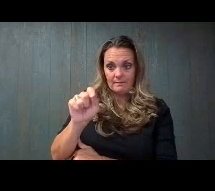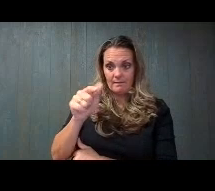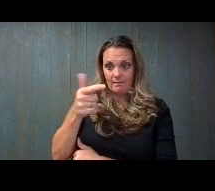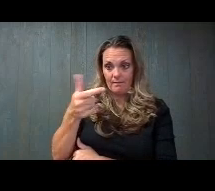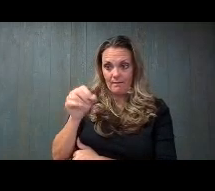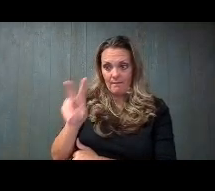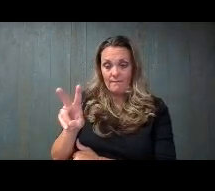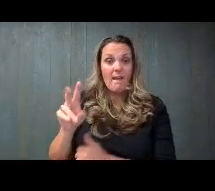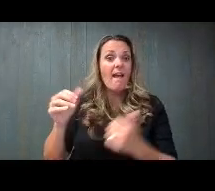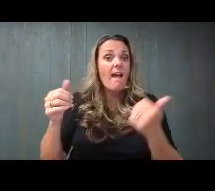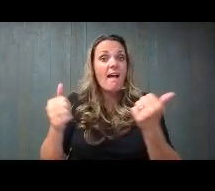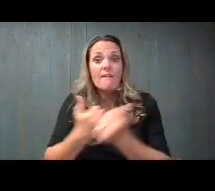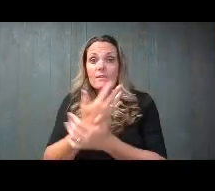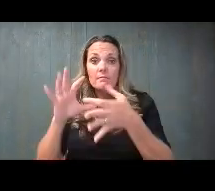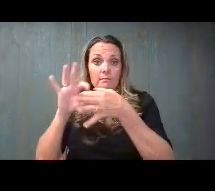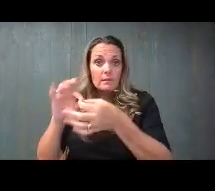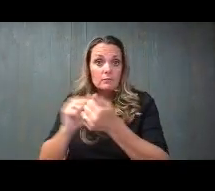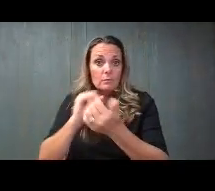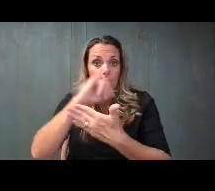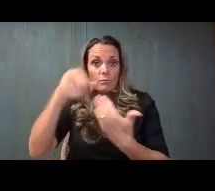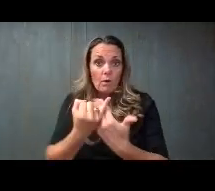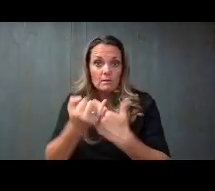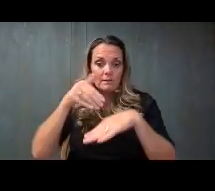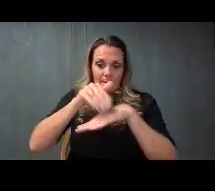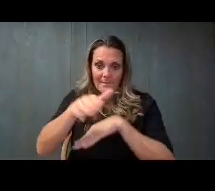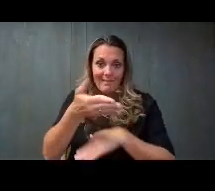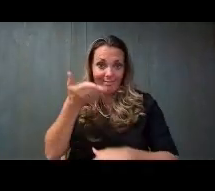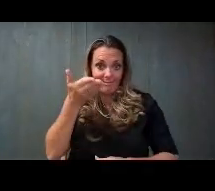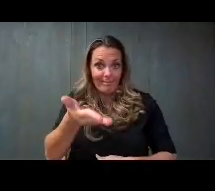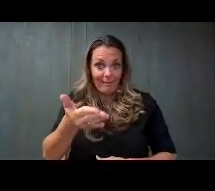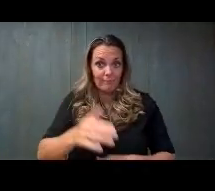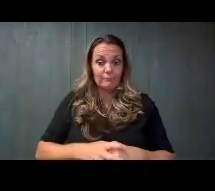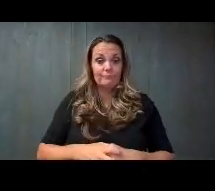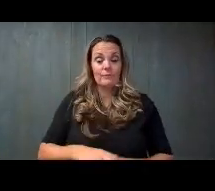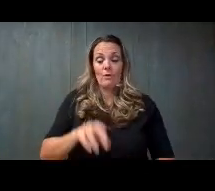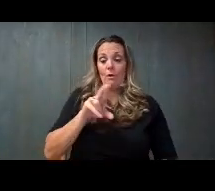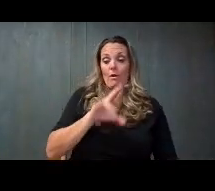project related. We've covered all the RFI requirements